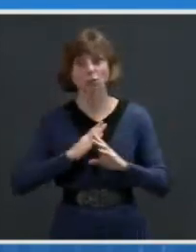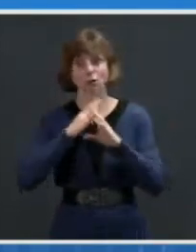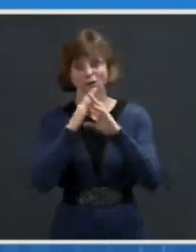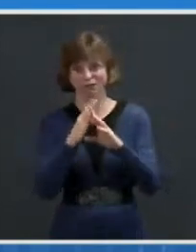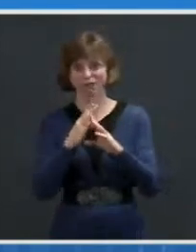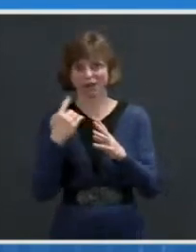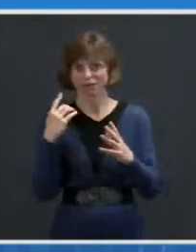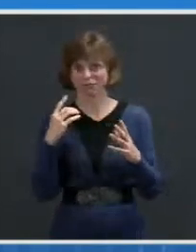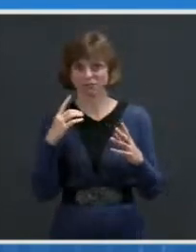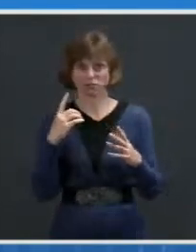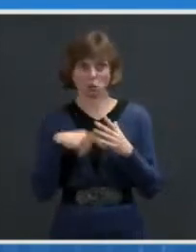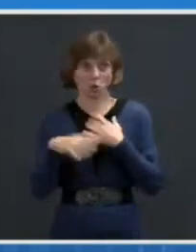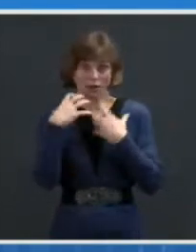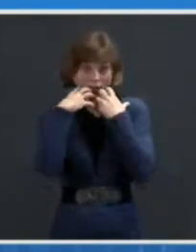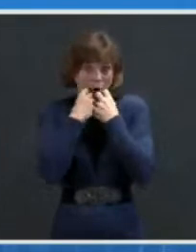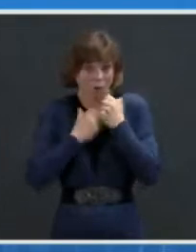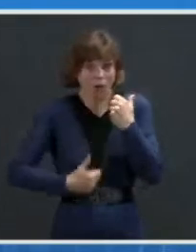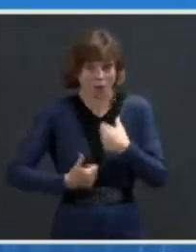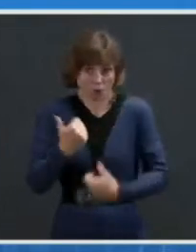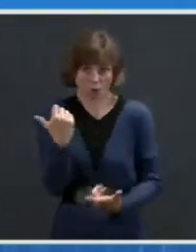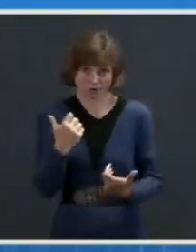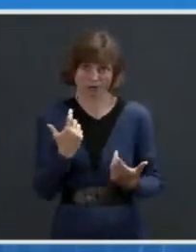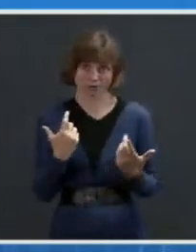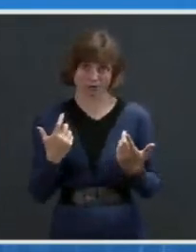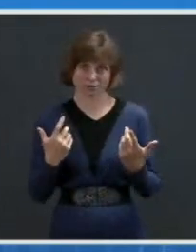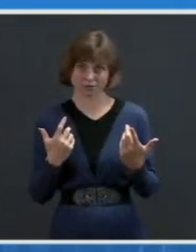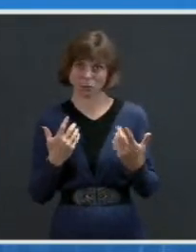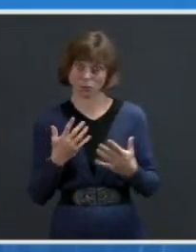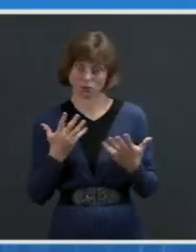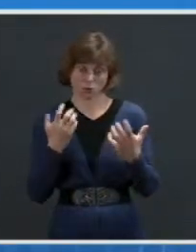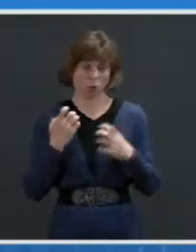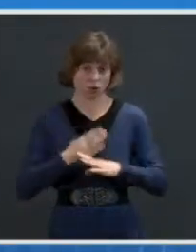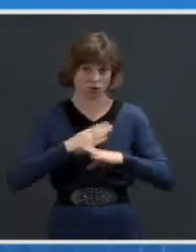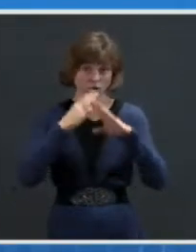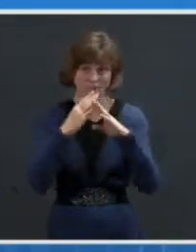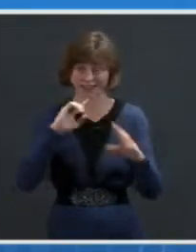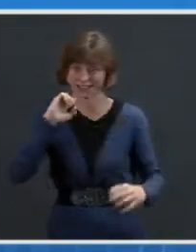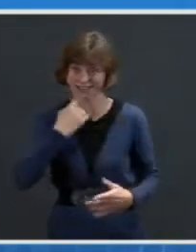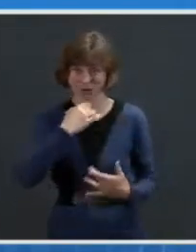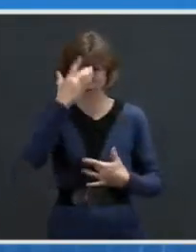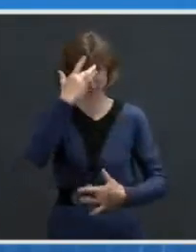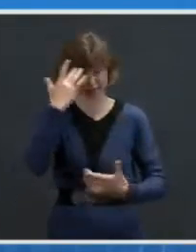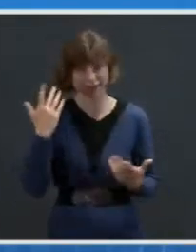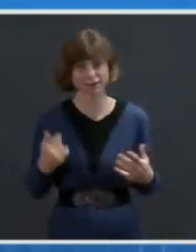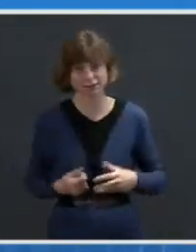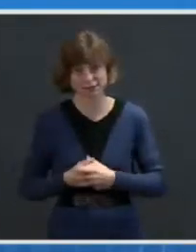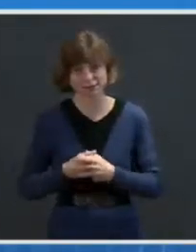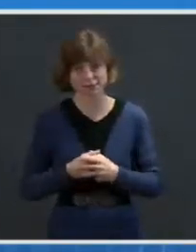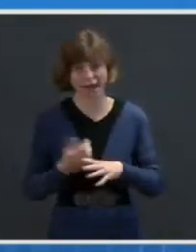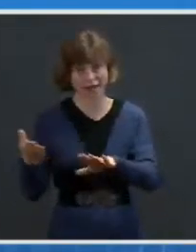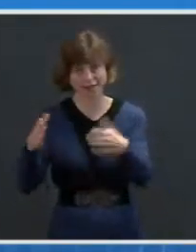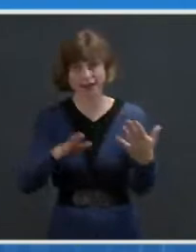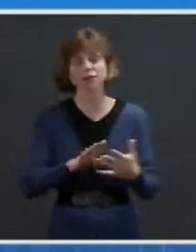THIS IS ALL VERY GOOD NEWS. ALL THREE VACCINES ARE SAFE AND EFFECTIVE AT PREVENTING WHAT WE